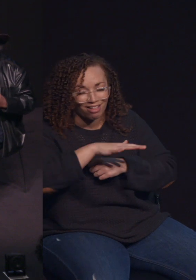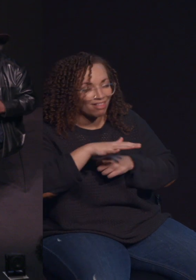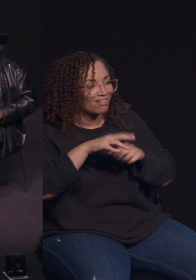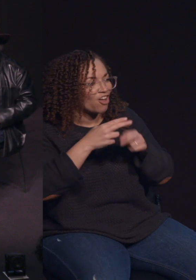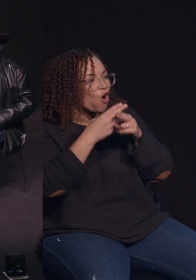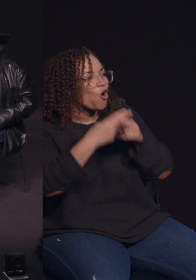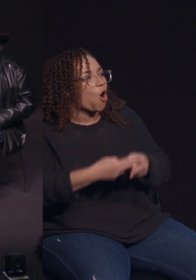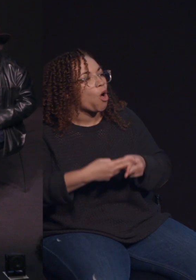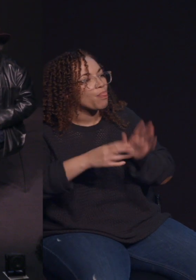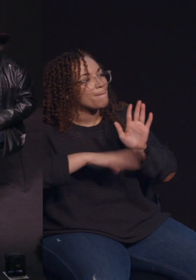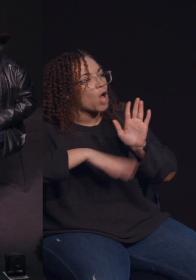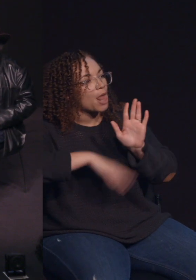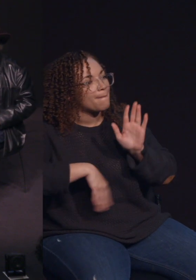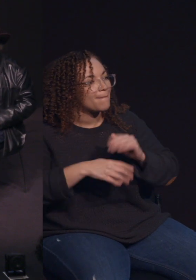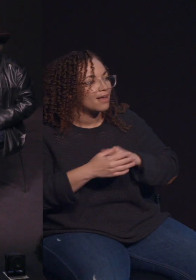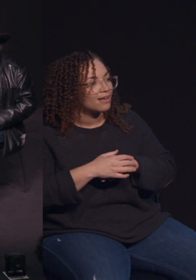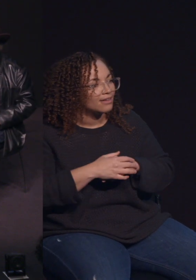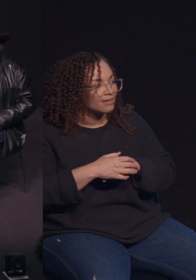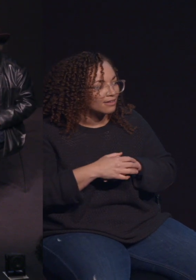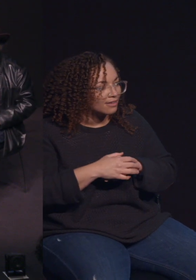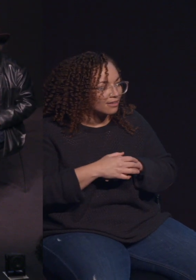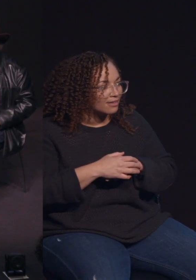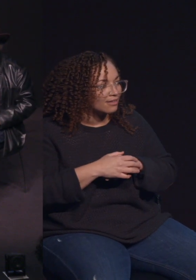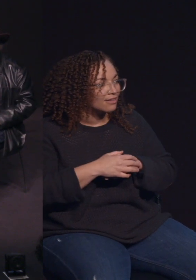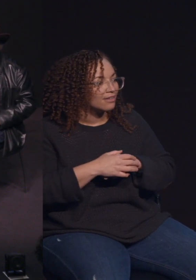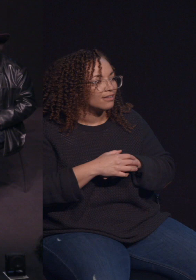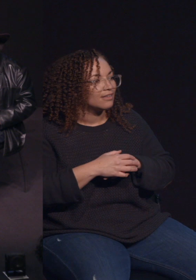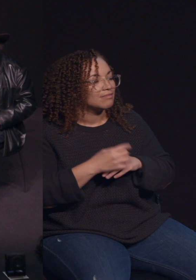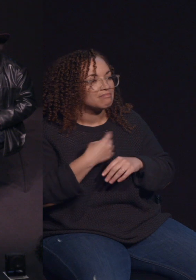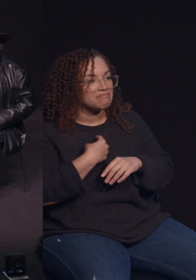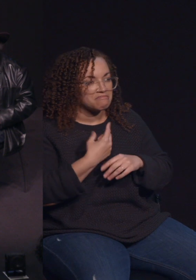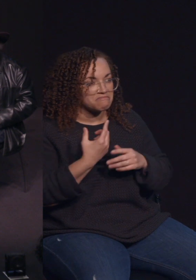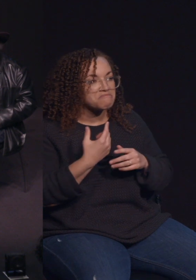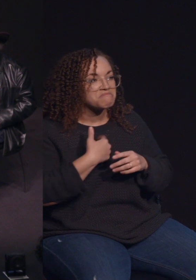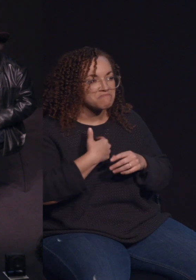says I live in Oklahoma's my birthplace but I can tell you is